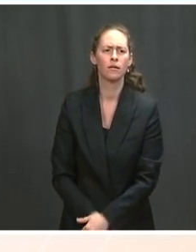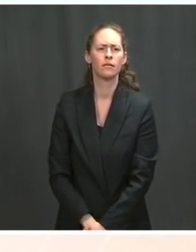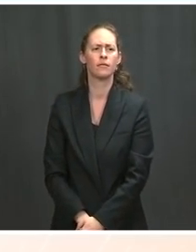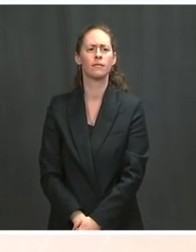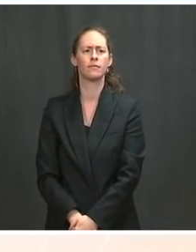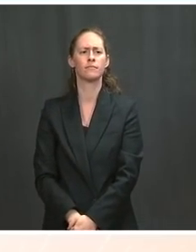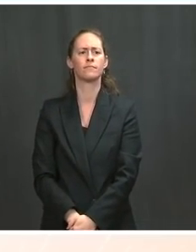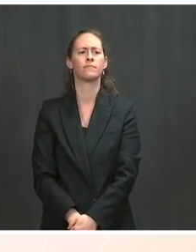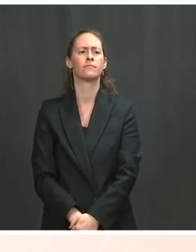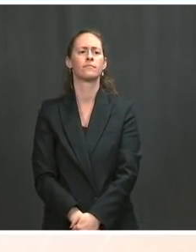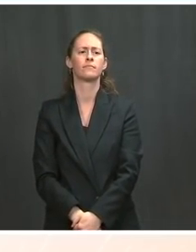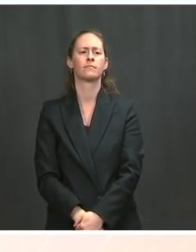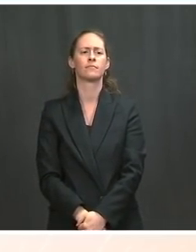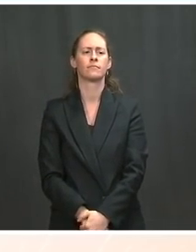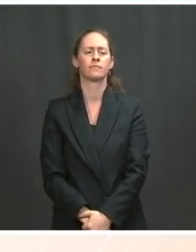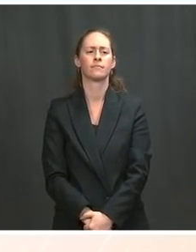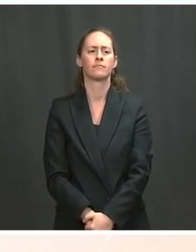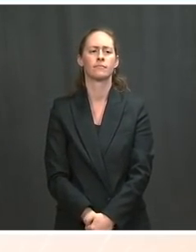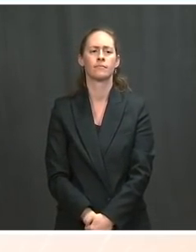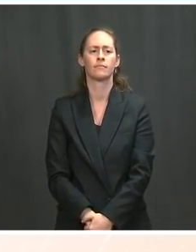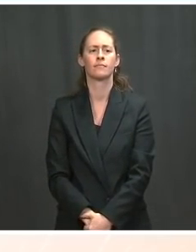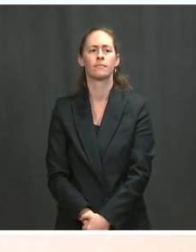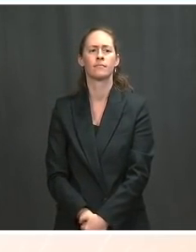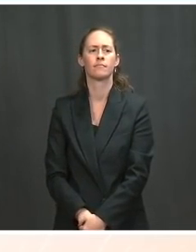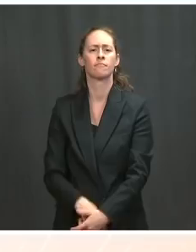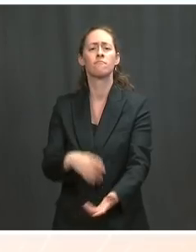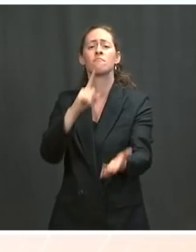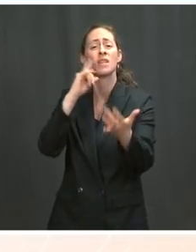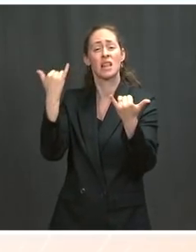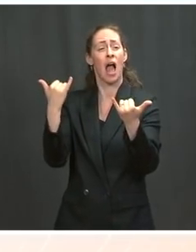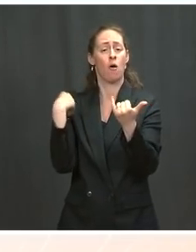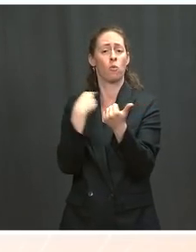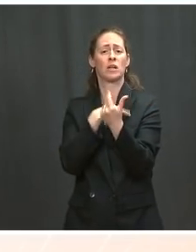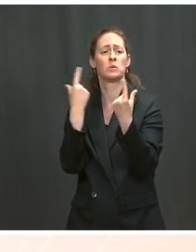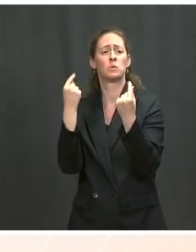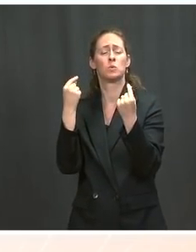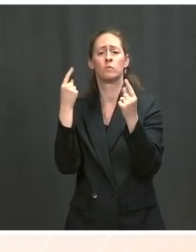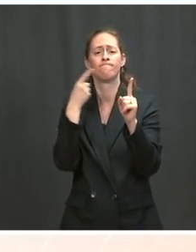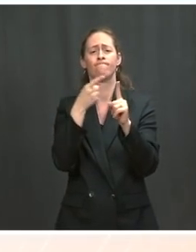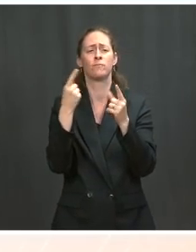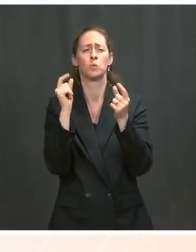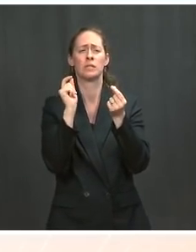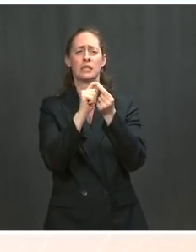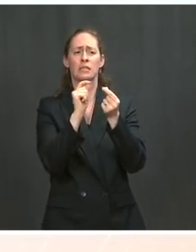is to communicate not only with the Israelis and the Palestinians the goal